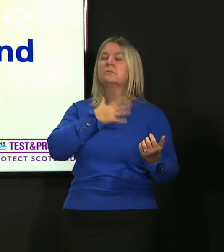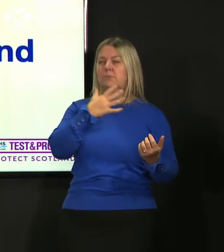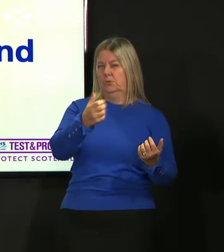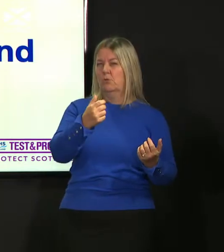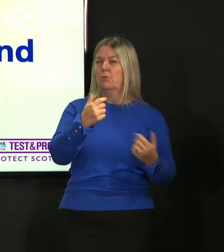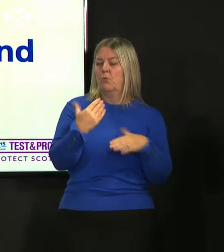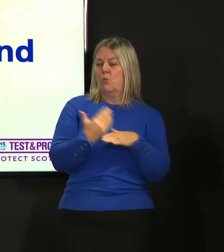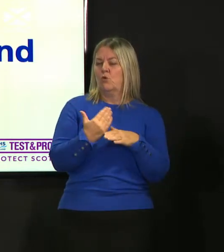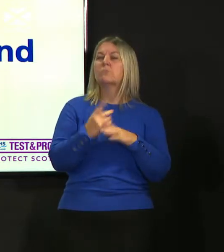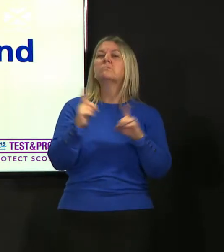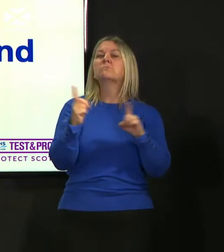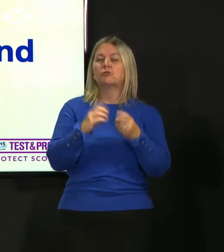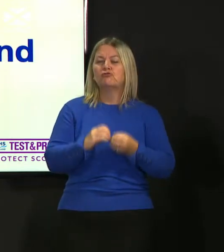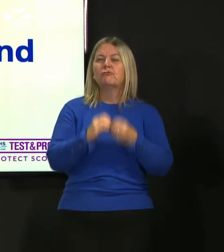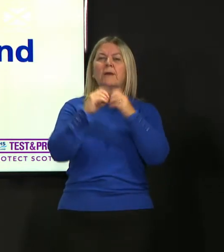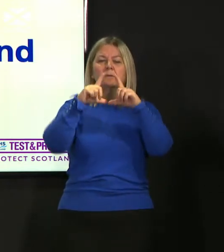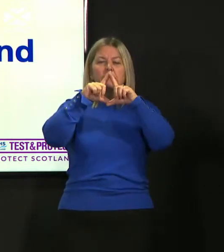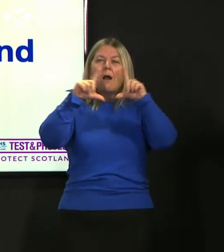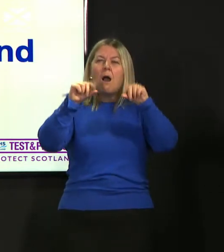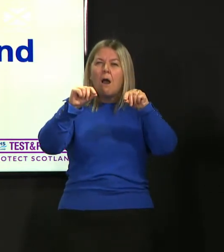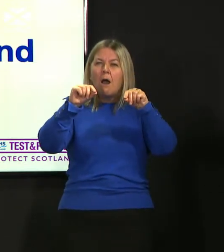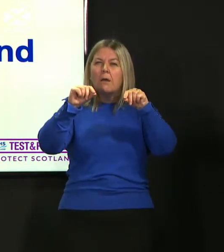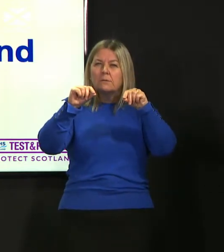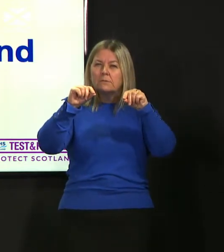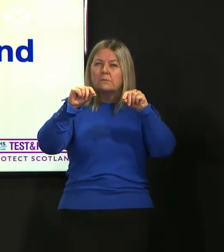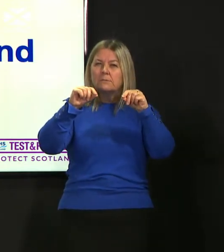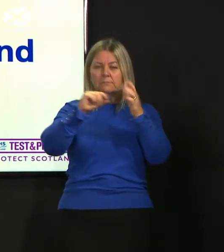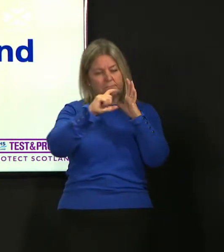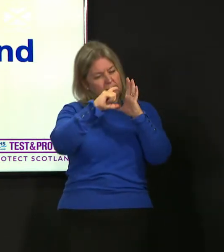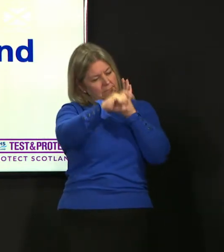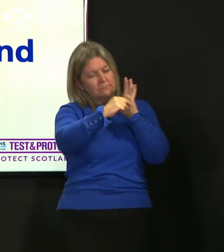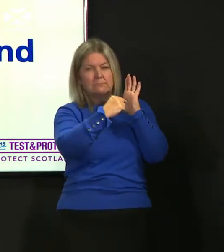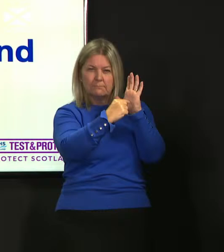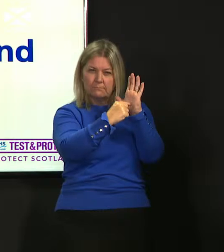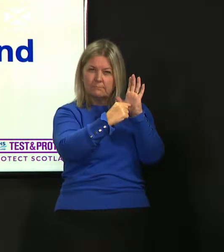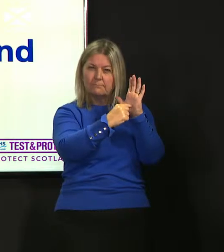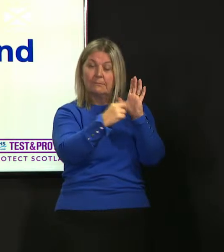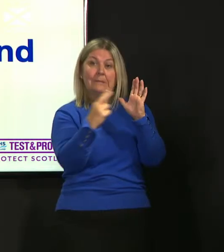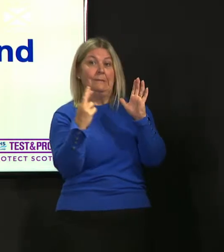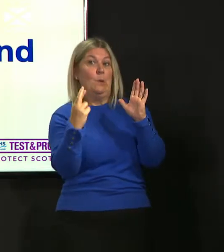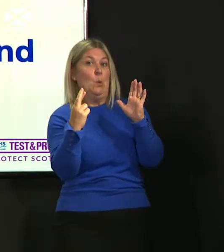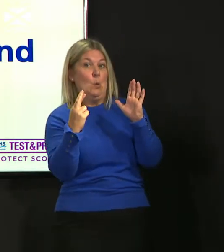in those circumstances would be able to have. I hope it is almost finished its development